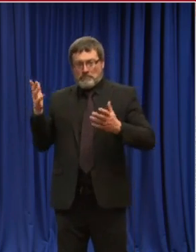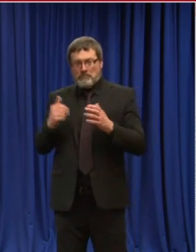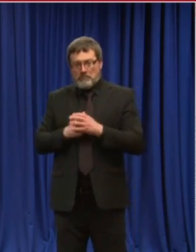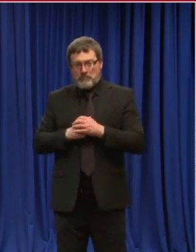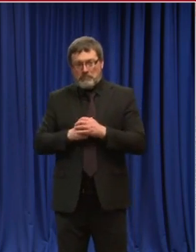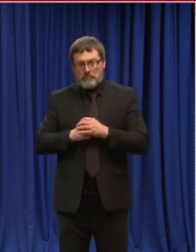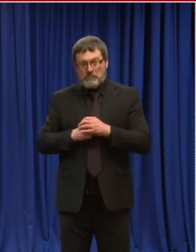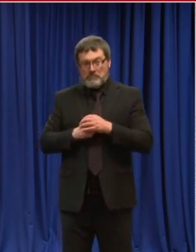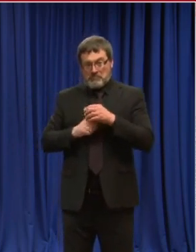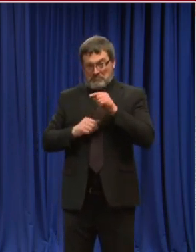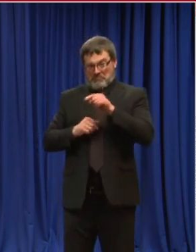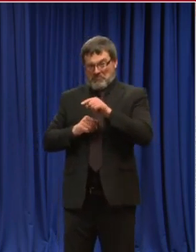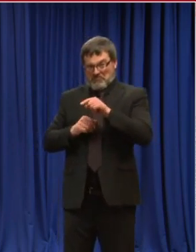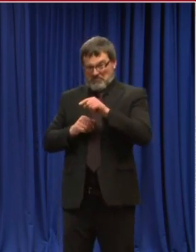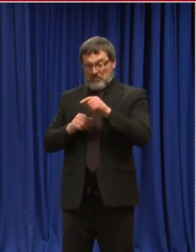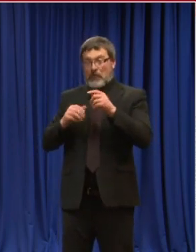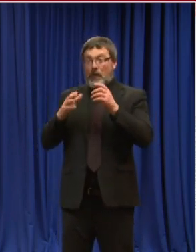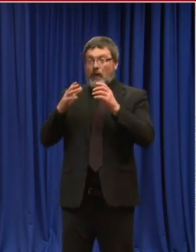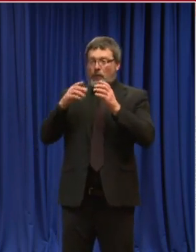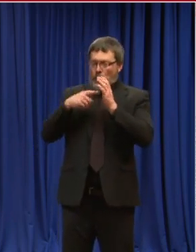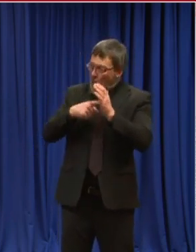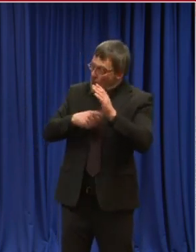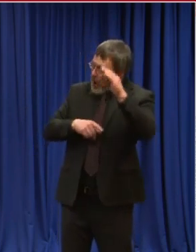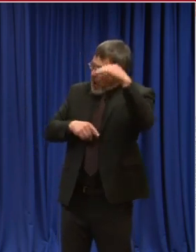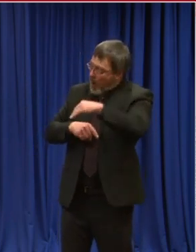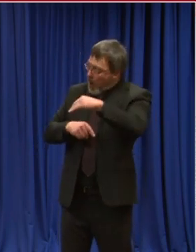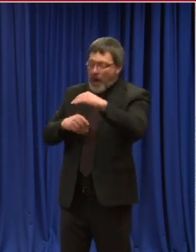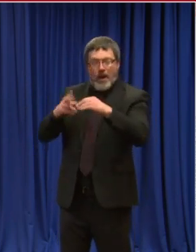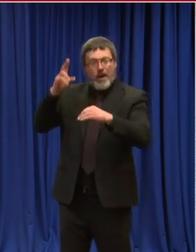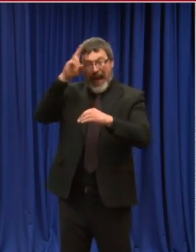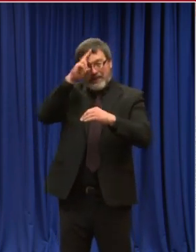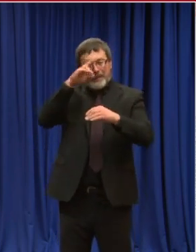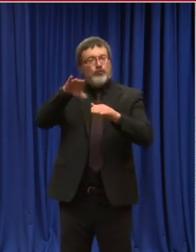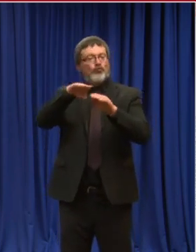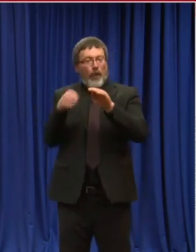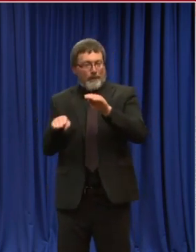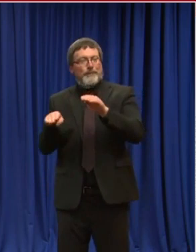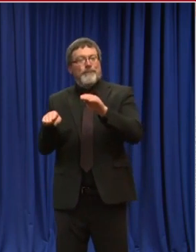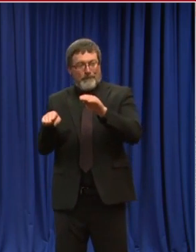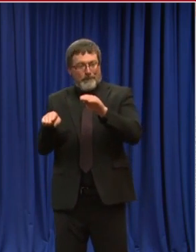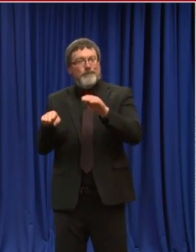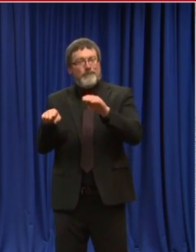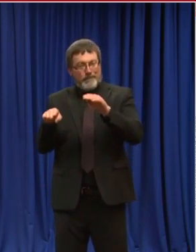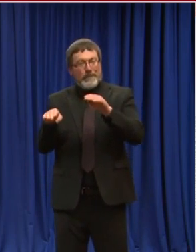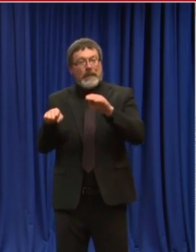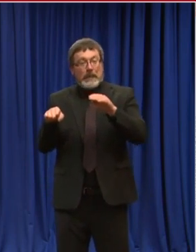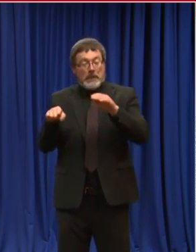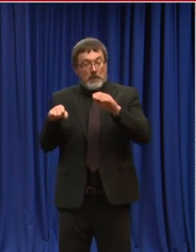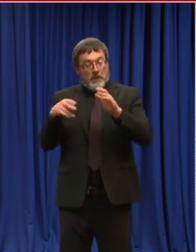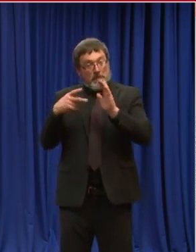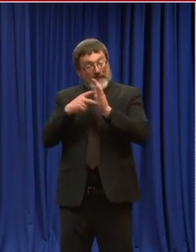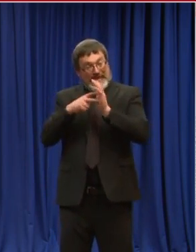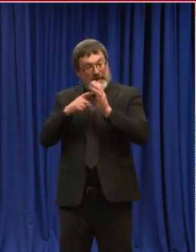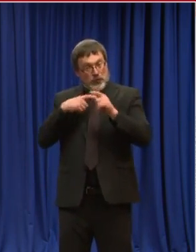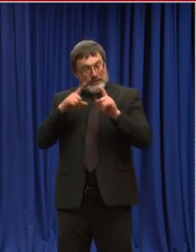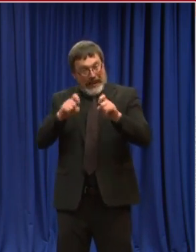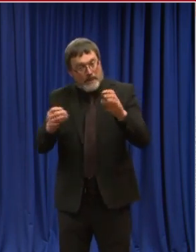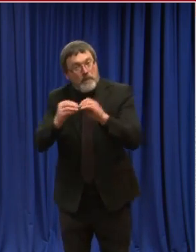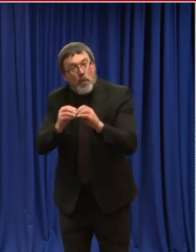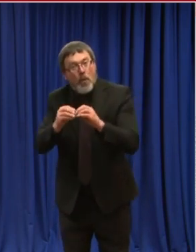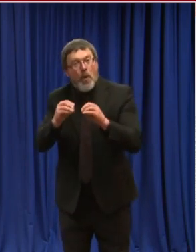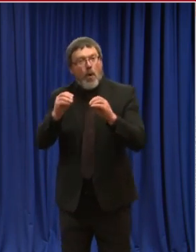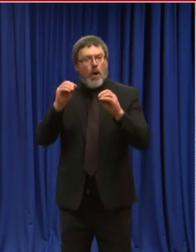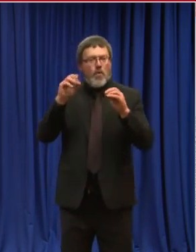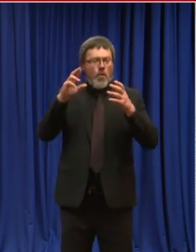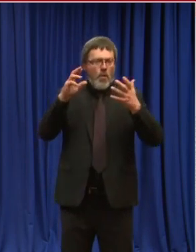THE NUMBER OF SUSPECT CASES IN THE HOSPITAL HAVE ACTUALLY DROPPED RIGHT SO IT’S NOT AN ISSUE OF WE’RE SEEING INCREASED SUSPECT CASES IN THE HOSPITAL THAT ARE STILL PENDING TESTING.